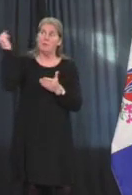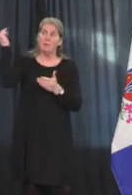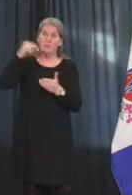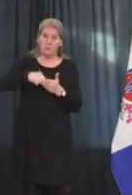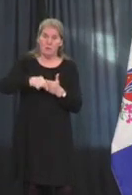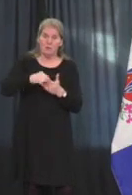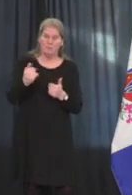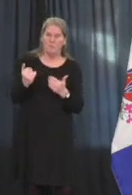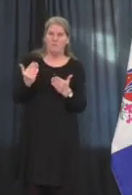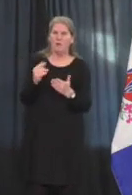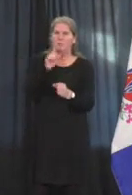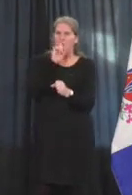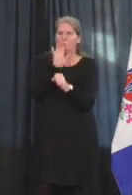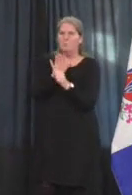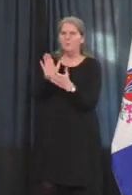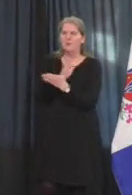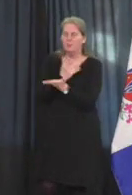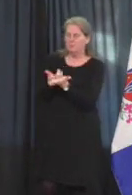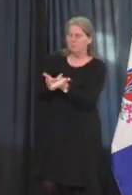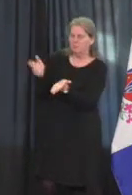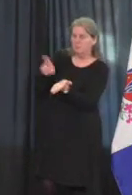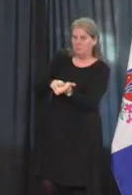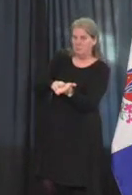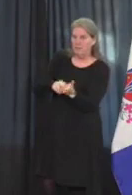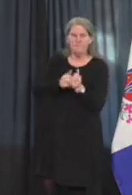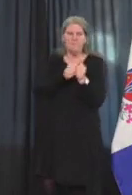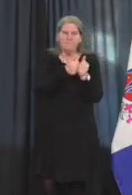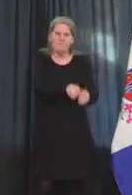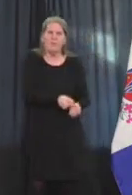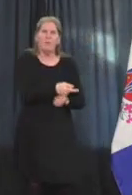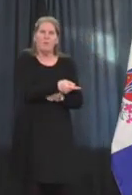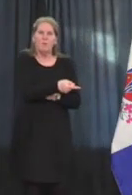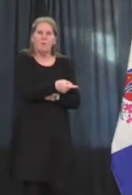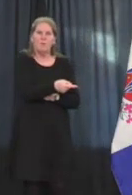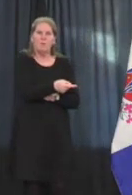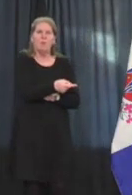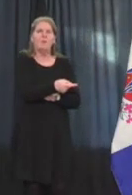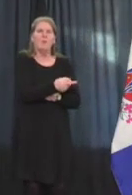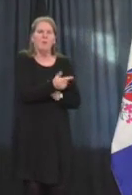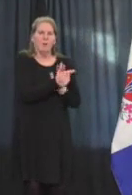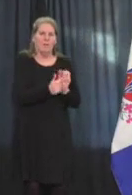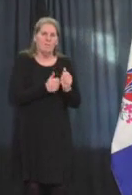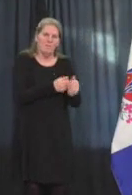DECLARATION AND ABIDE BY THAT DECLARATION. THE REQUIREMENT TO FOLLOW THE